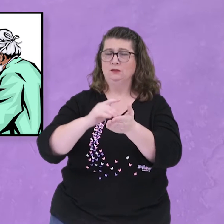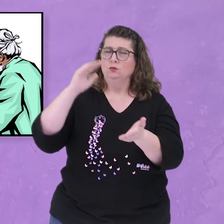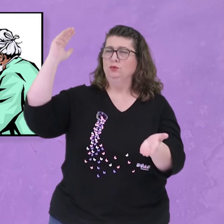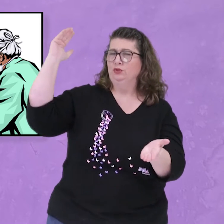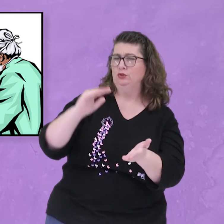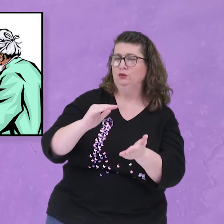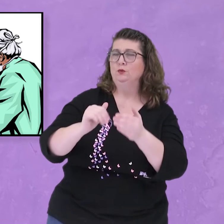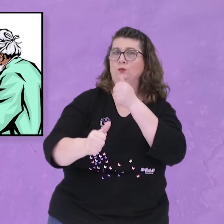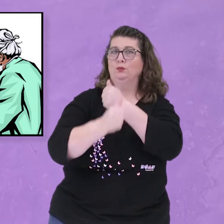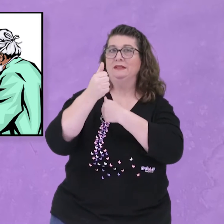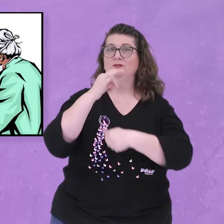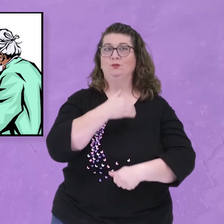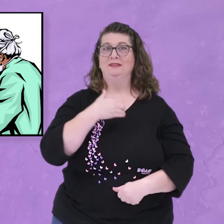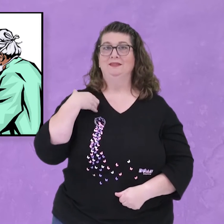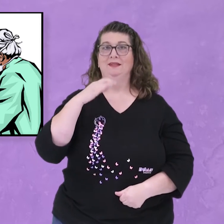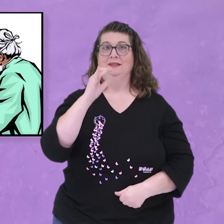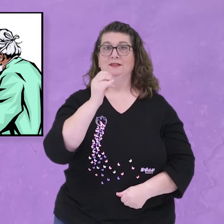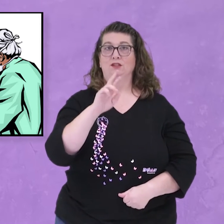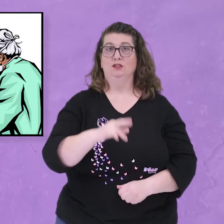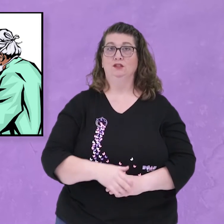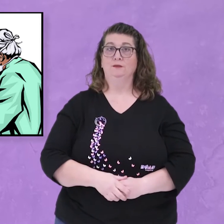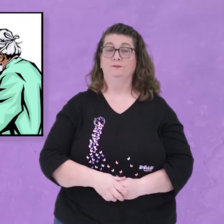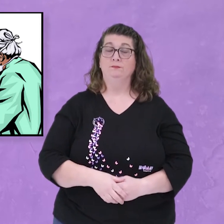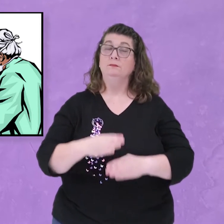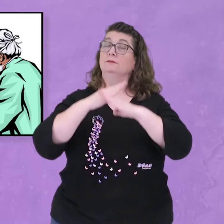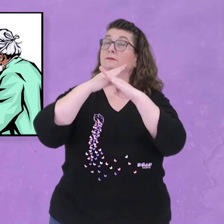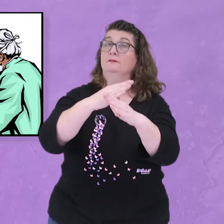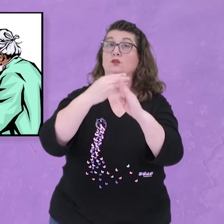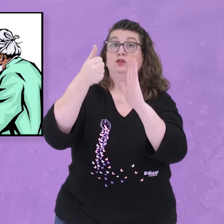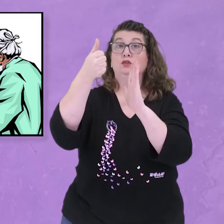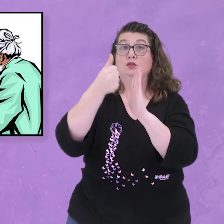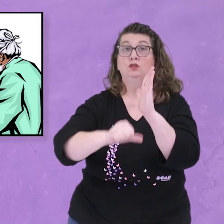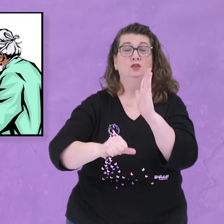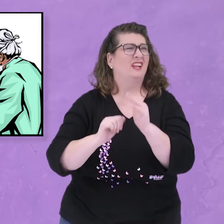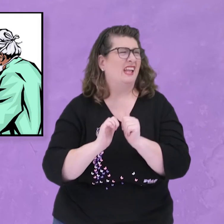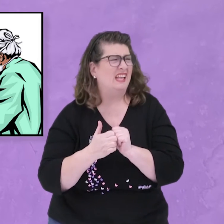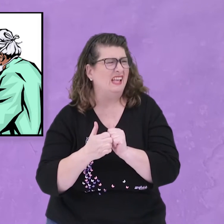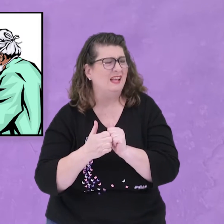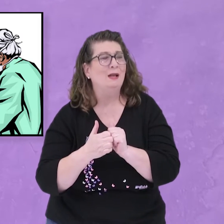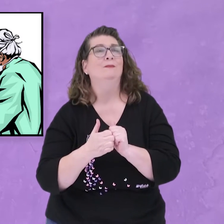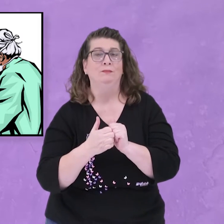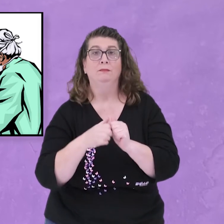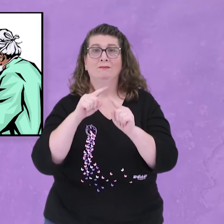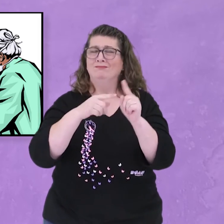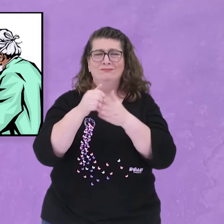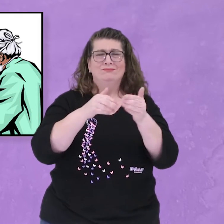to reduce the risk of breast cancer. A preventive surgery is where a woman’s